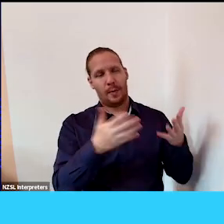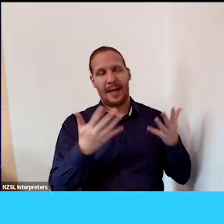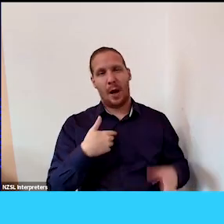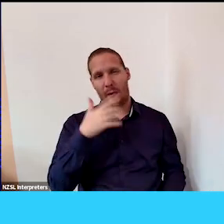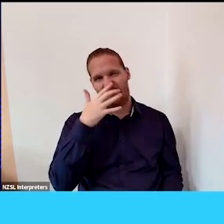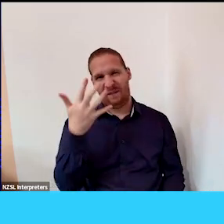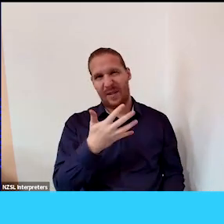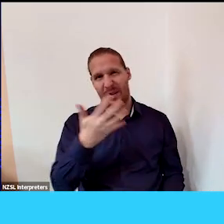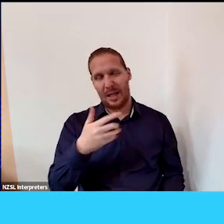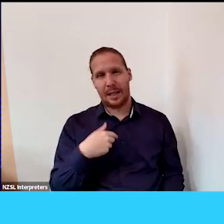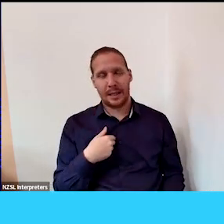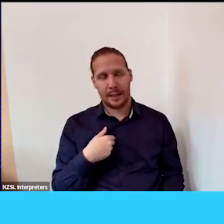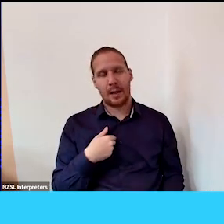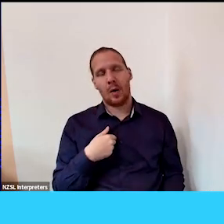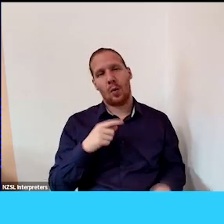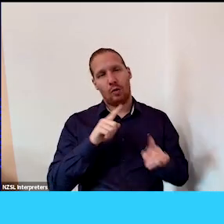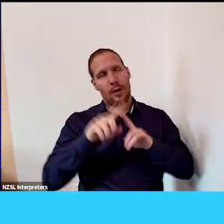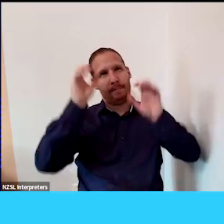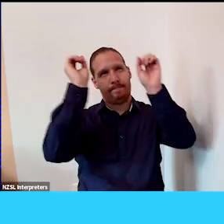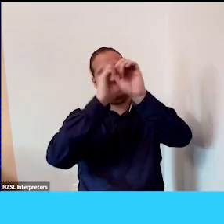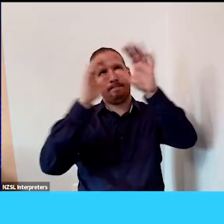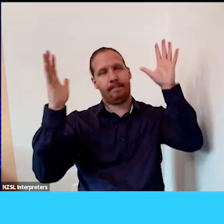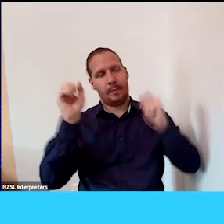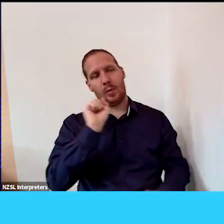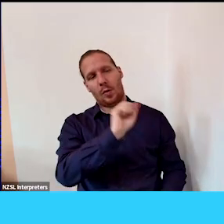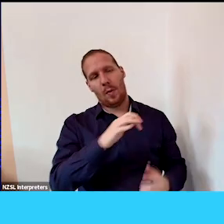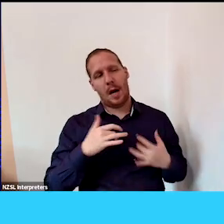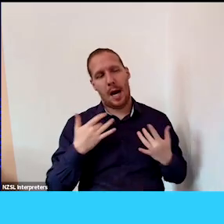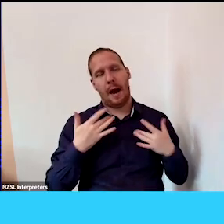And to explore what life is like for young people as they manage their,